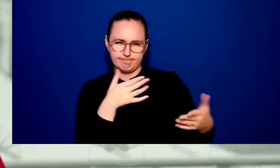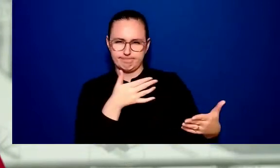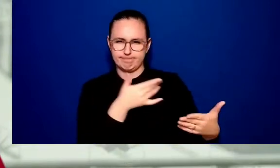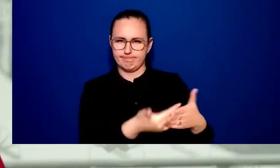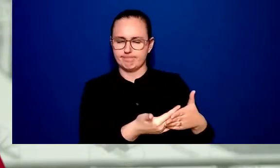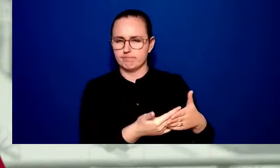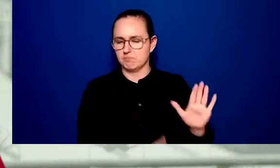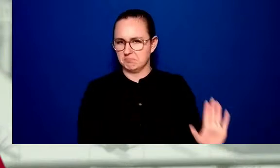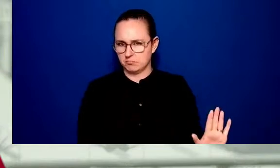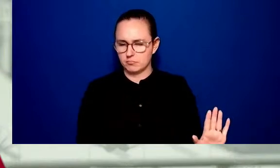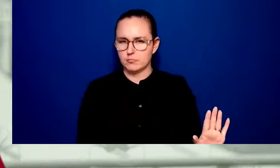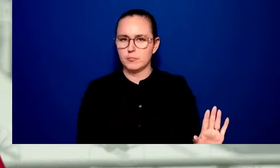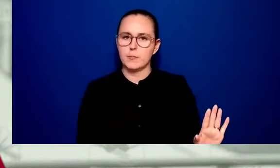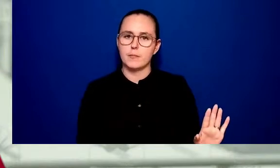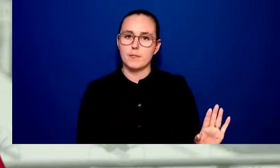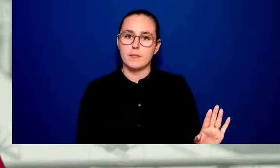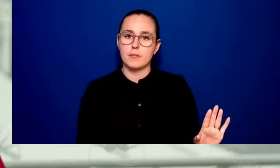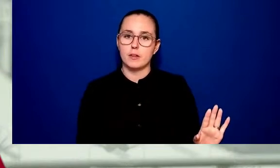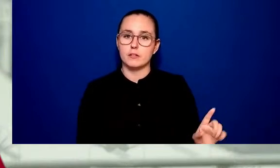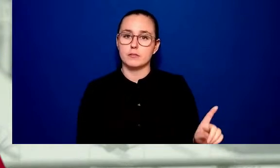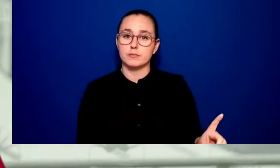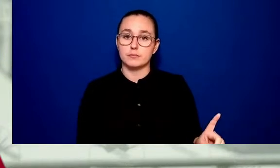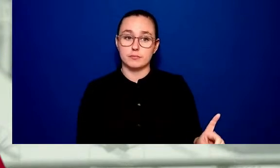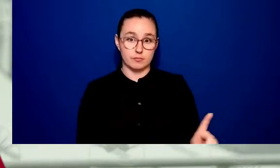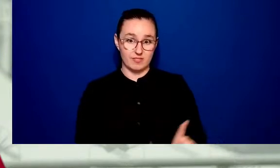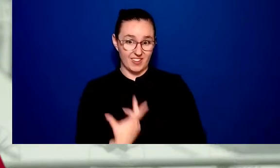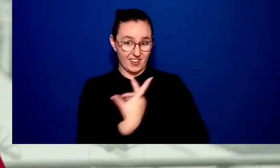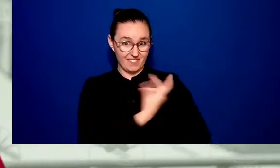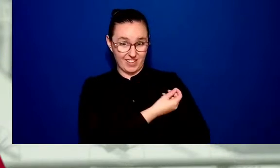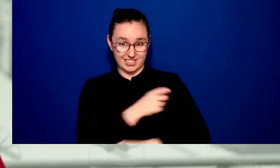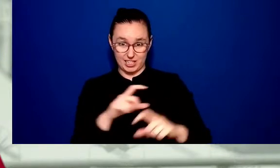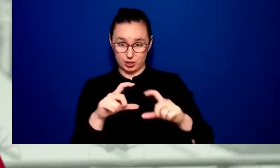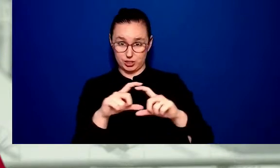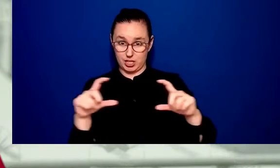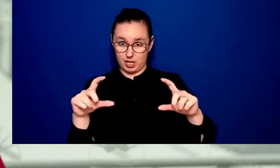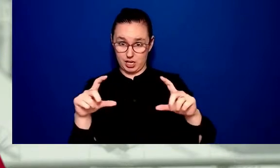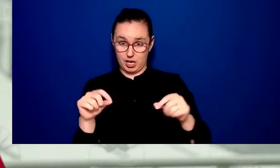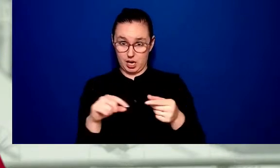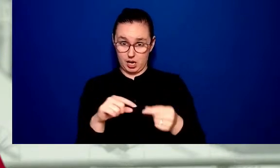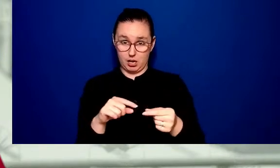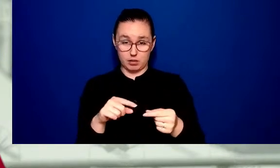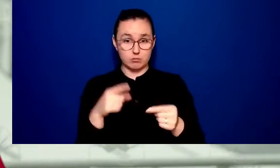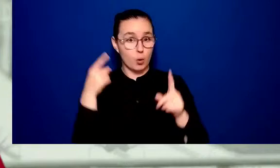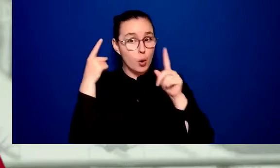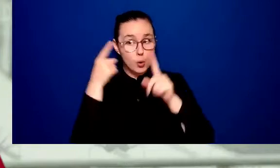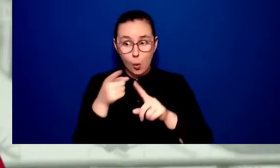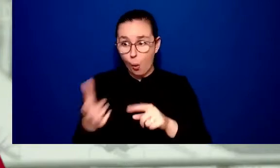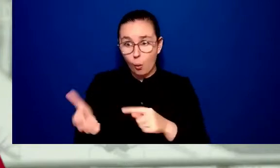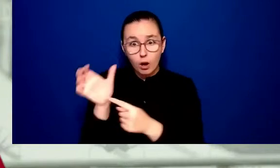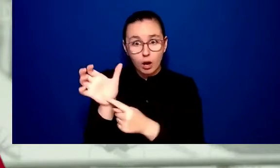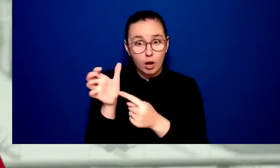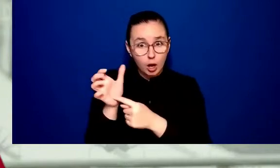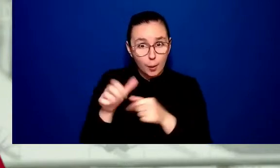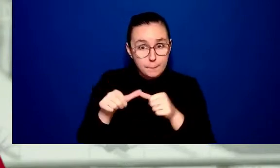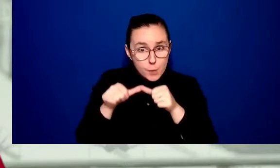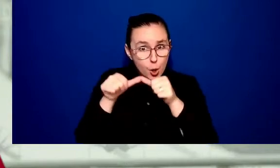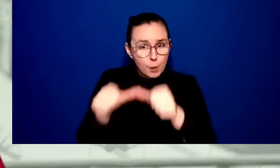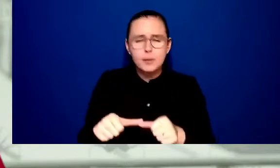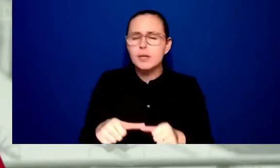well. Not meant to be a permanent thing. It is to get us to that point where we can